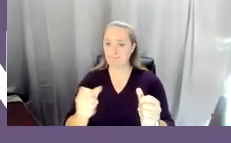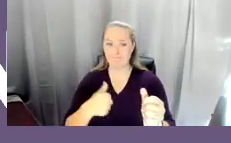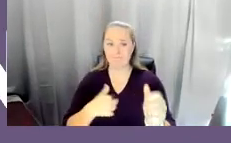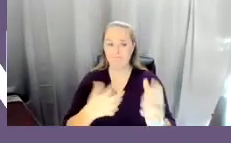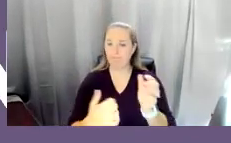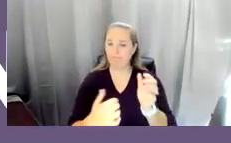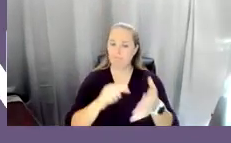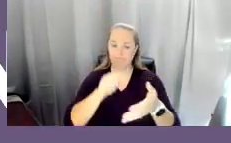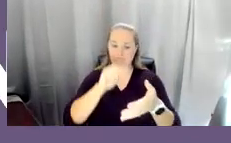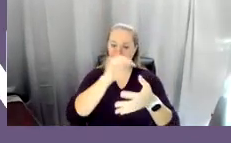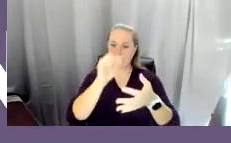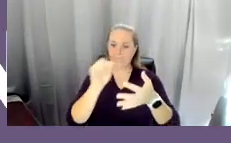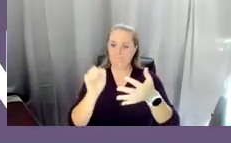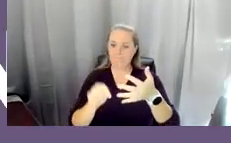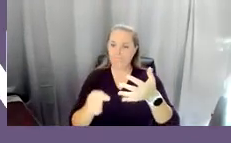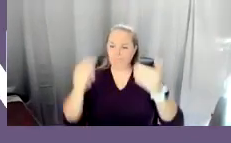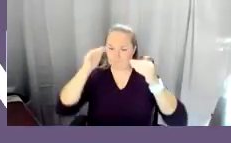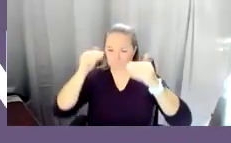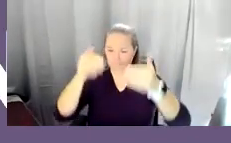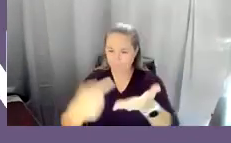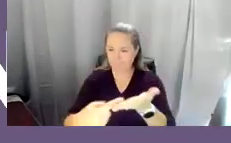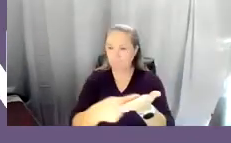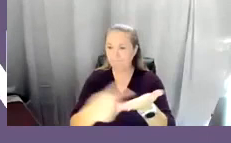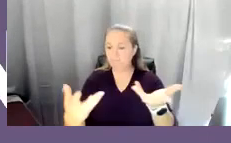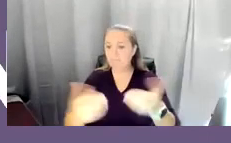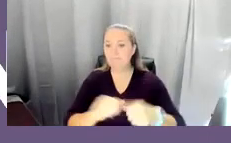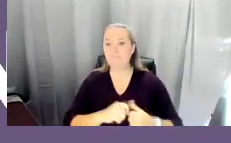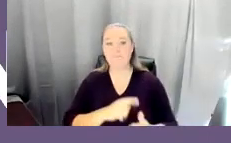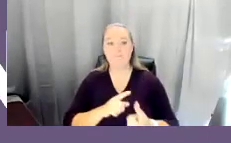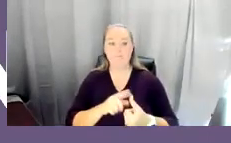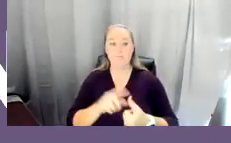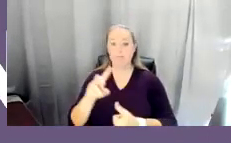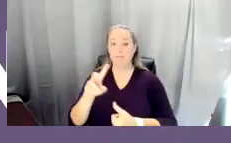ABOUT OVER AND THEN HOPEFULLY IT WILL BE SMOOTH SAILING FROM